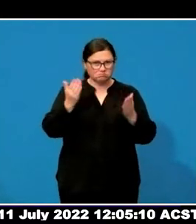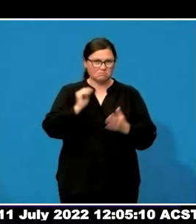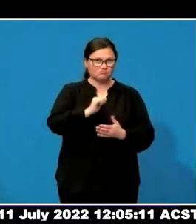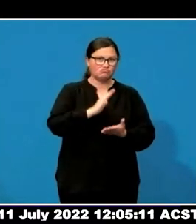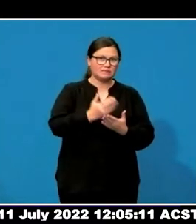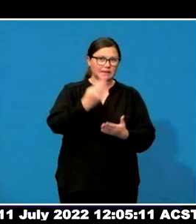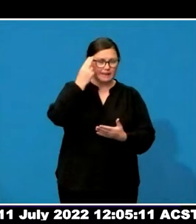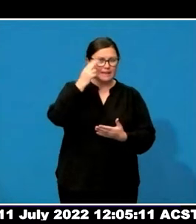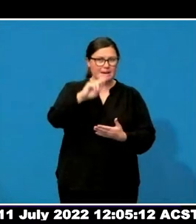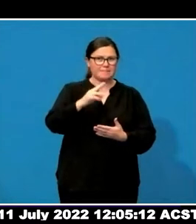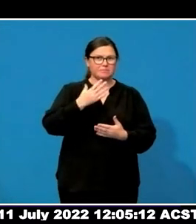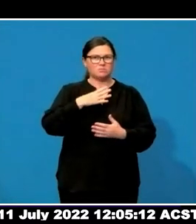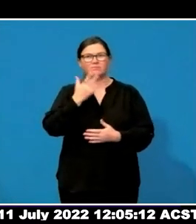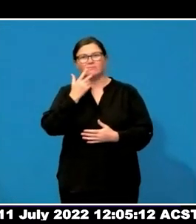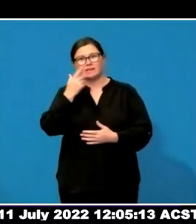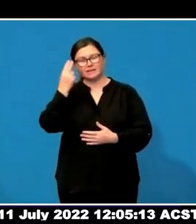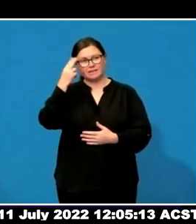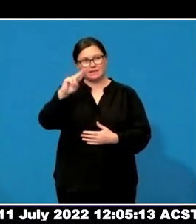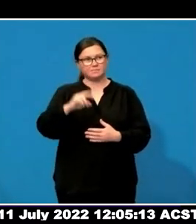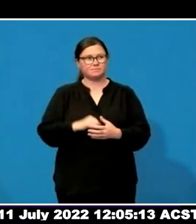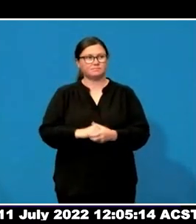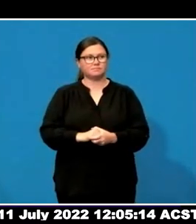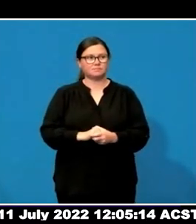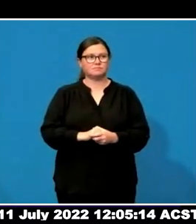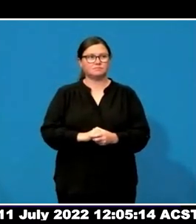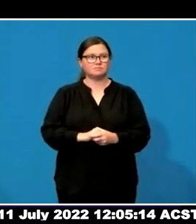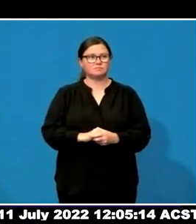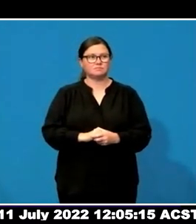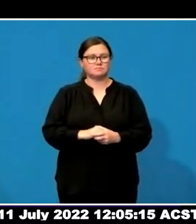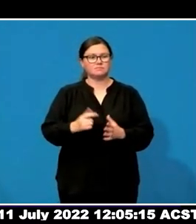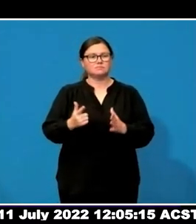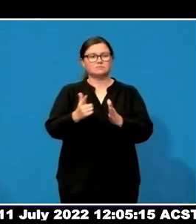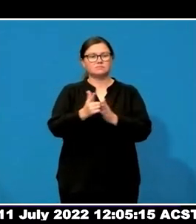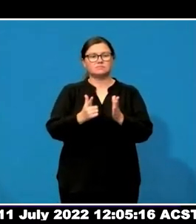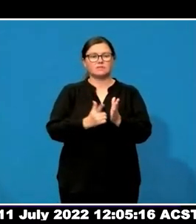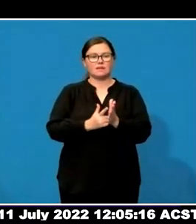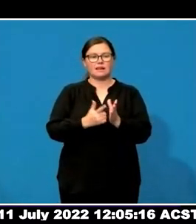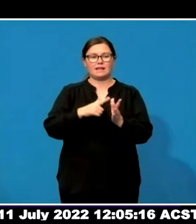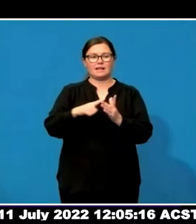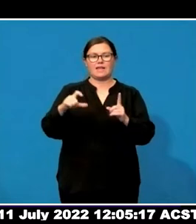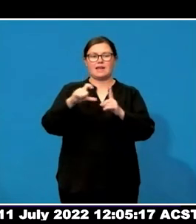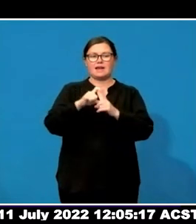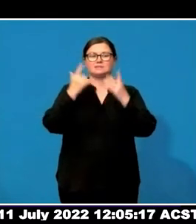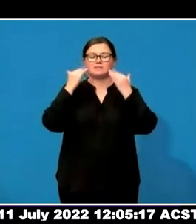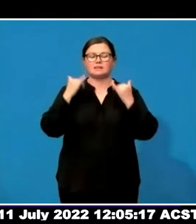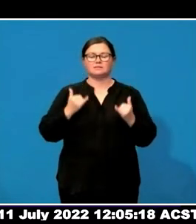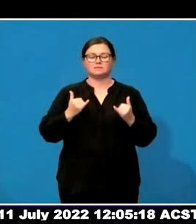Ms Amelia Gilroy of the Northern Territory Legal Aid is appearing on behalf of Daisy for the duration of her evidence.